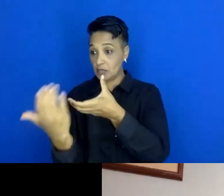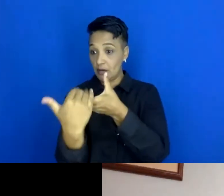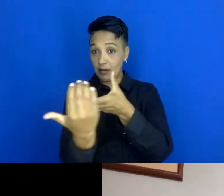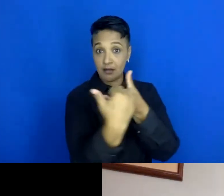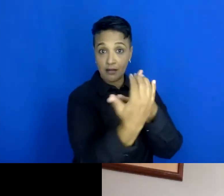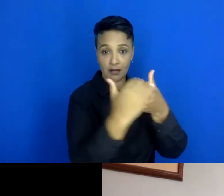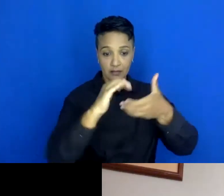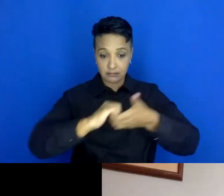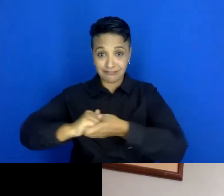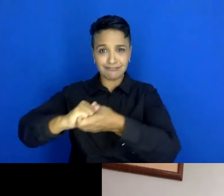the most important